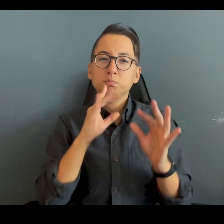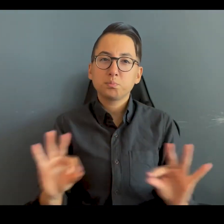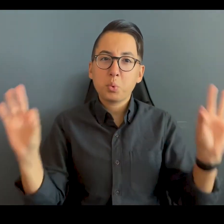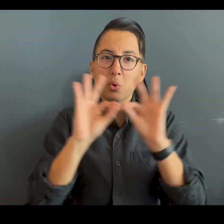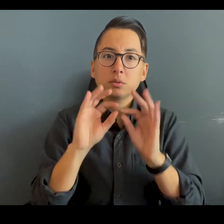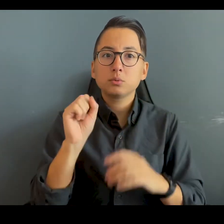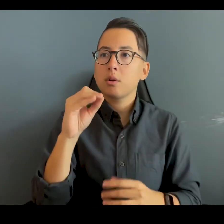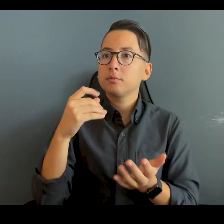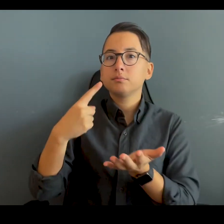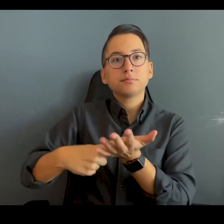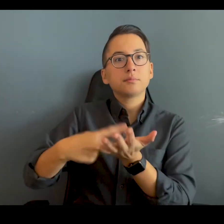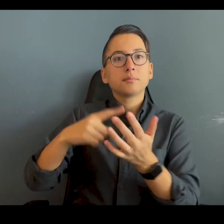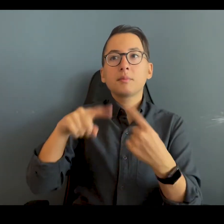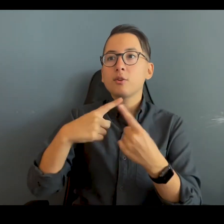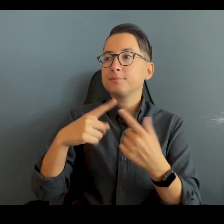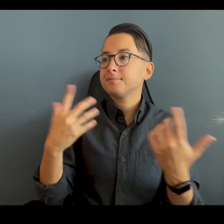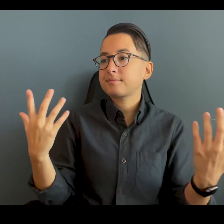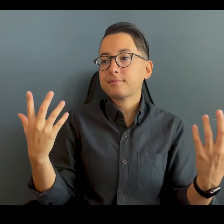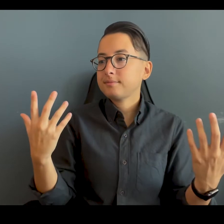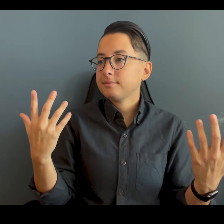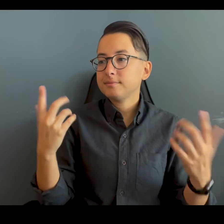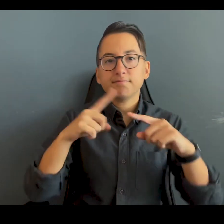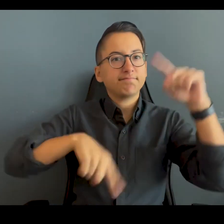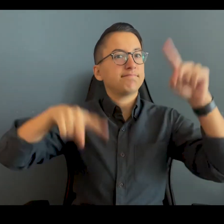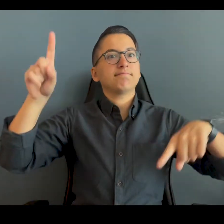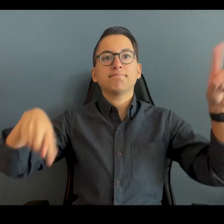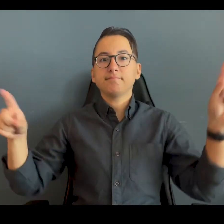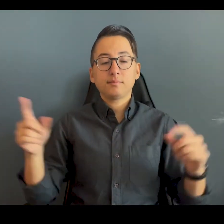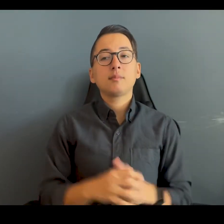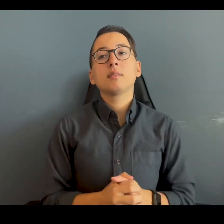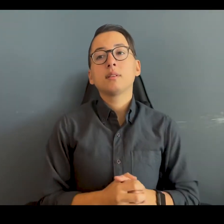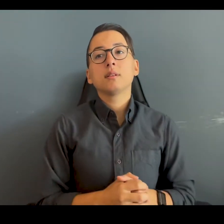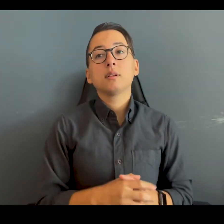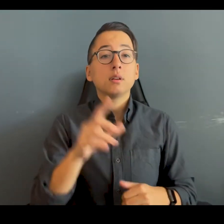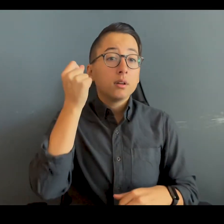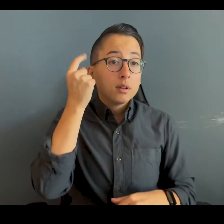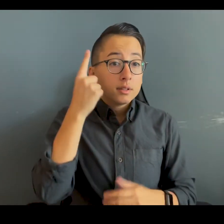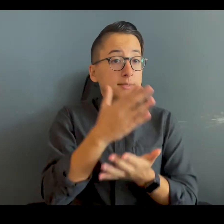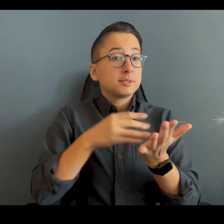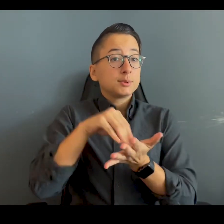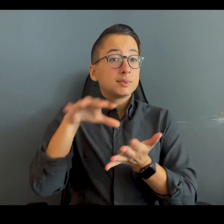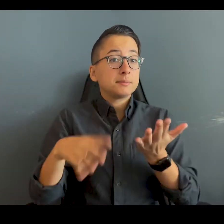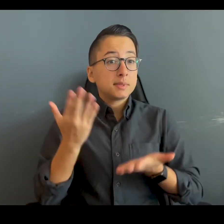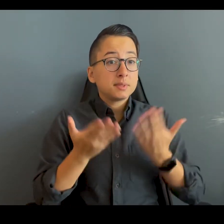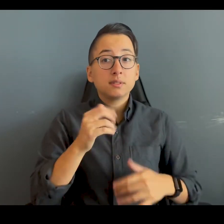Those conversations could lead to great opportunities for youth development! Open communication is key.